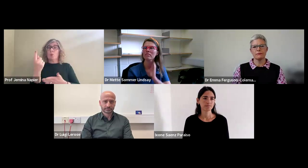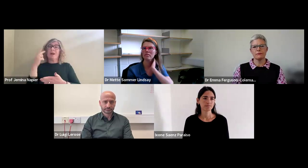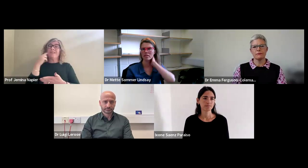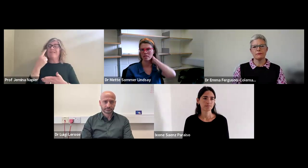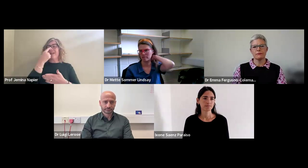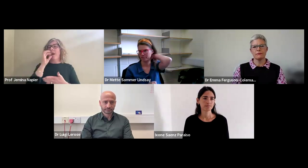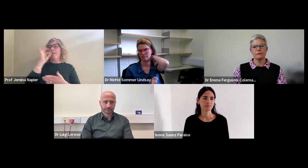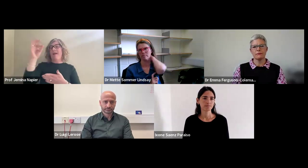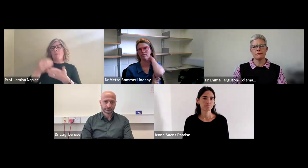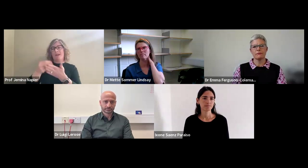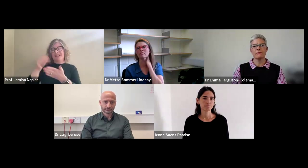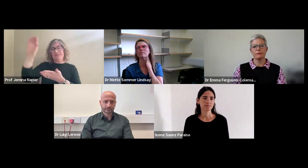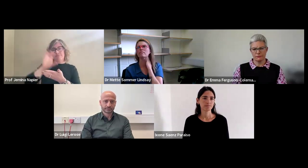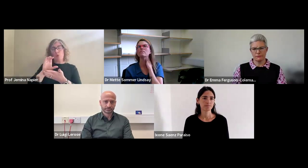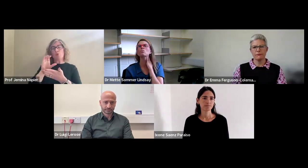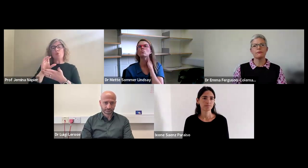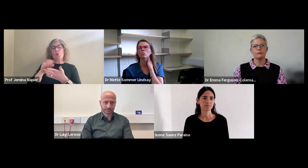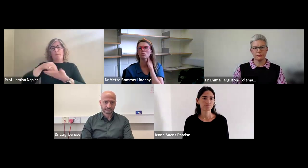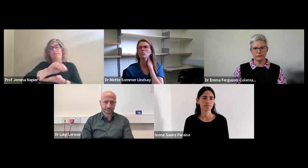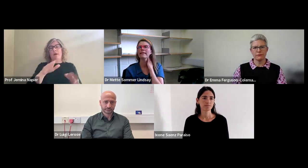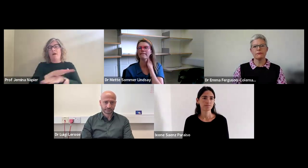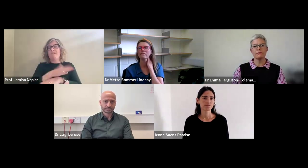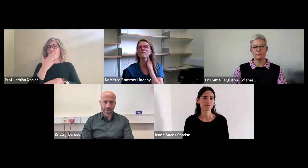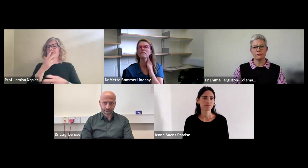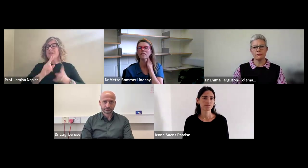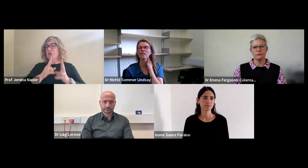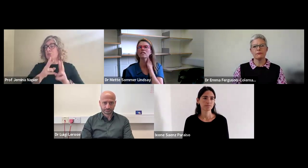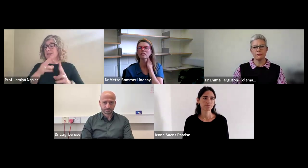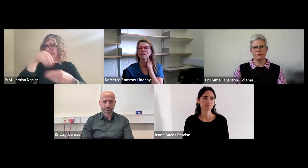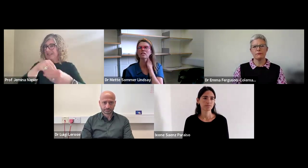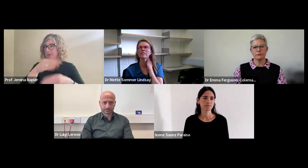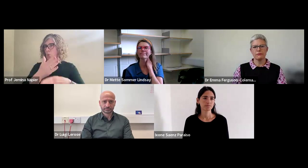workplace and what we're quite clearly seeing is applying for that money to cover interpreting